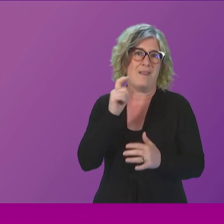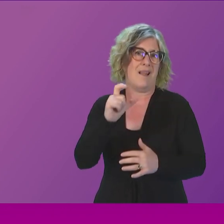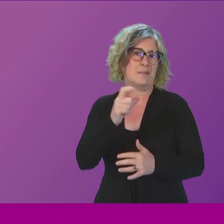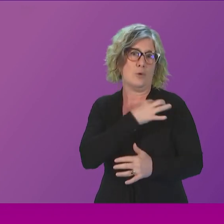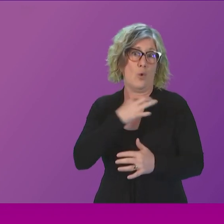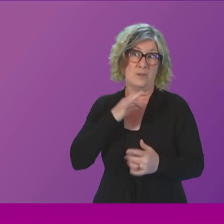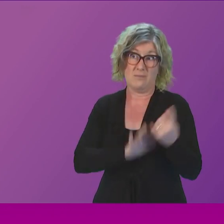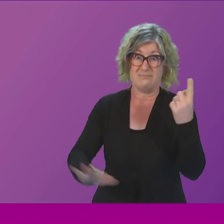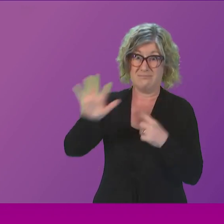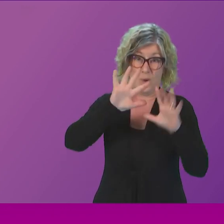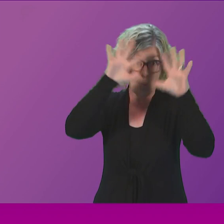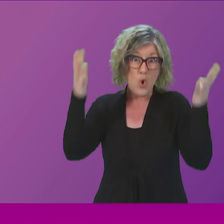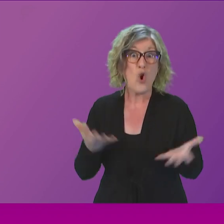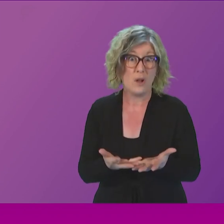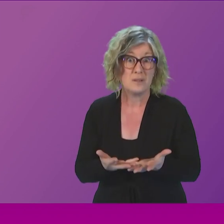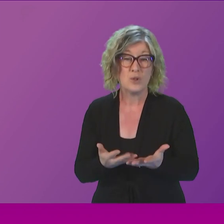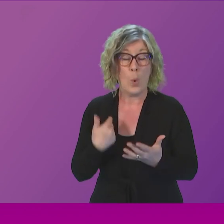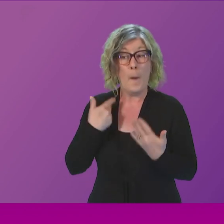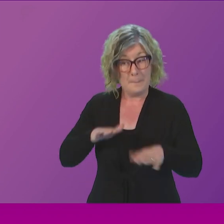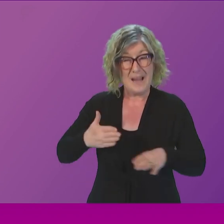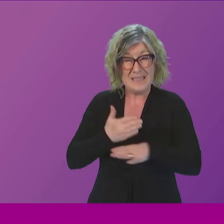years to increase the numbers of oncologists in Scotland.